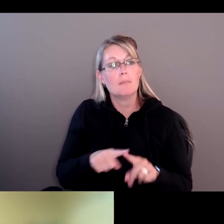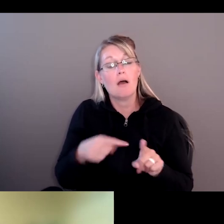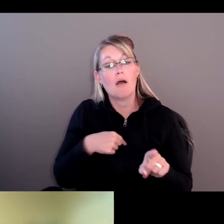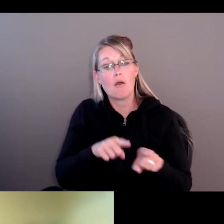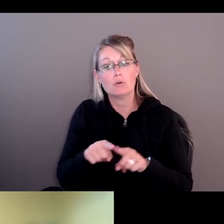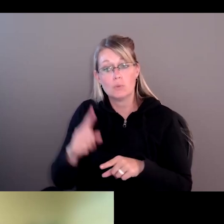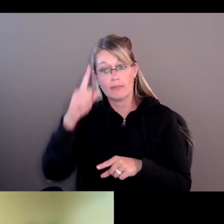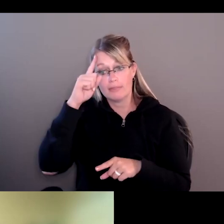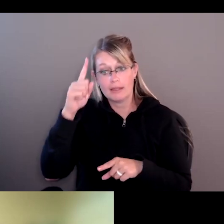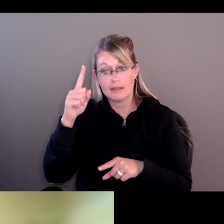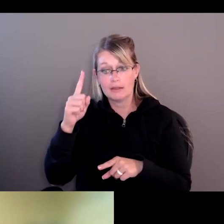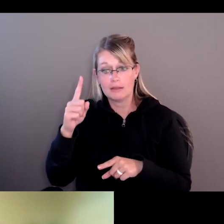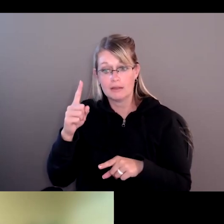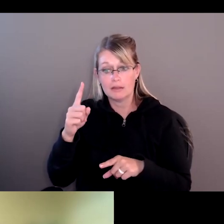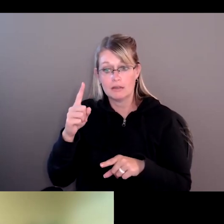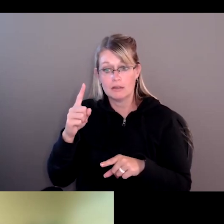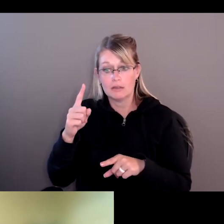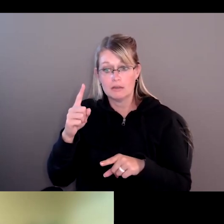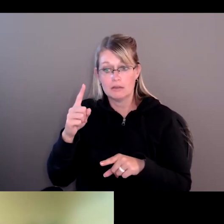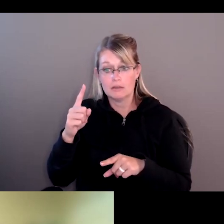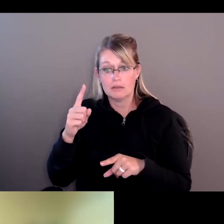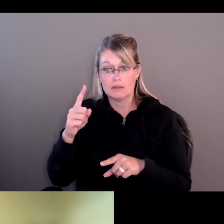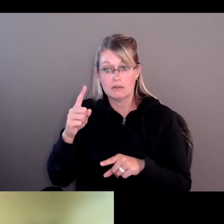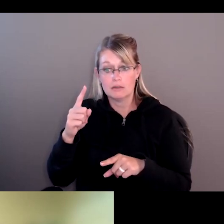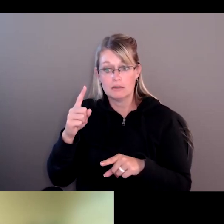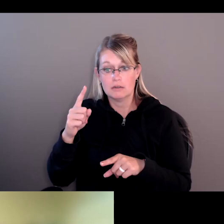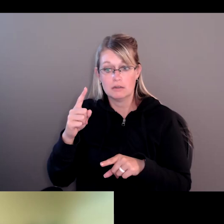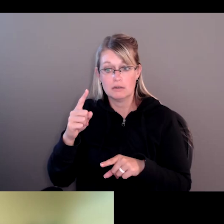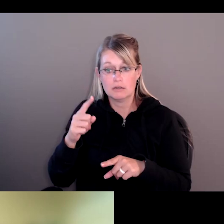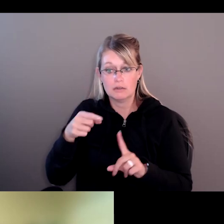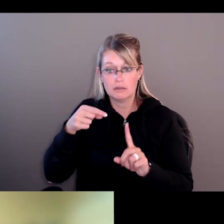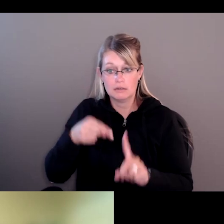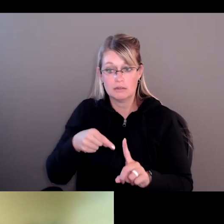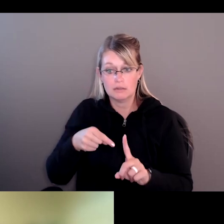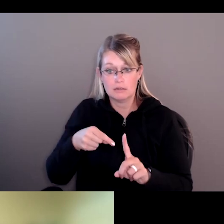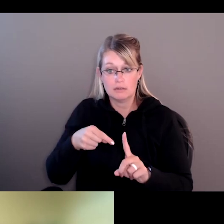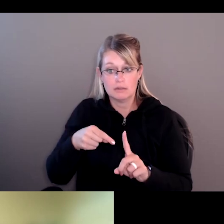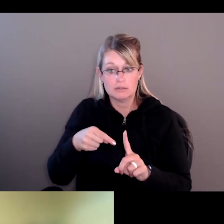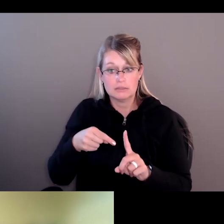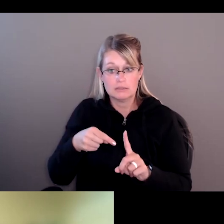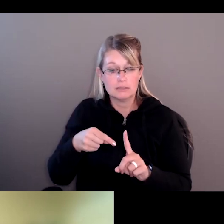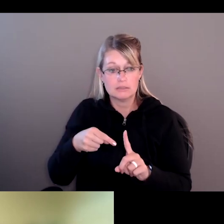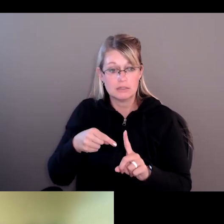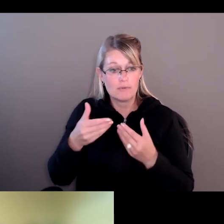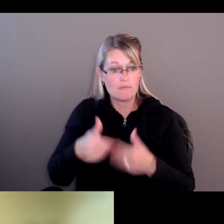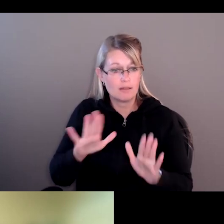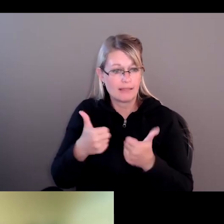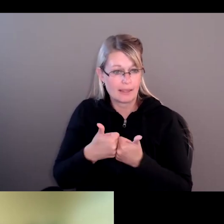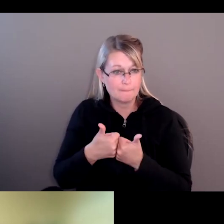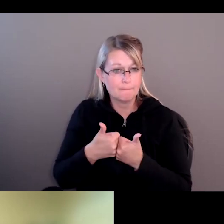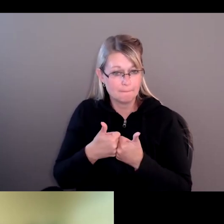important that you not back their hats up. Because they can turn around from the game.